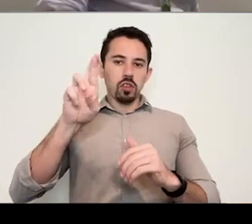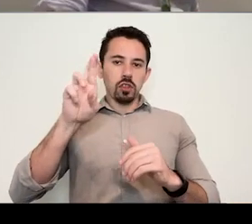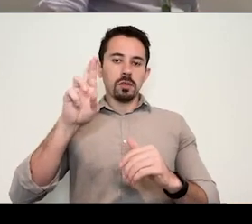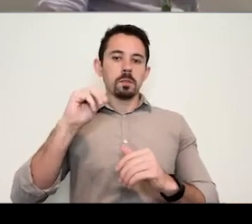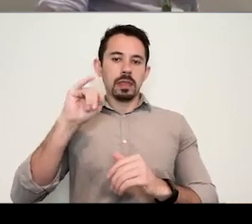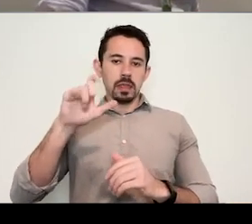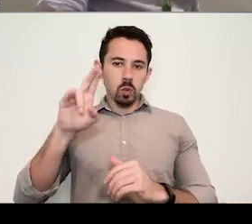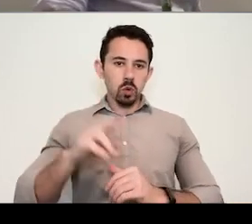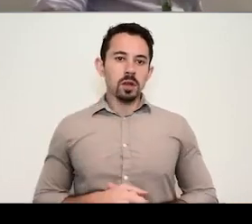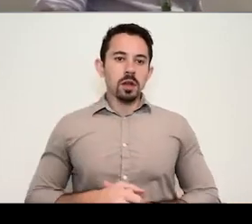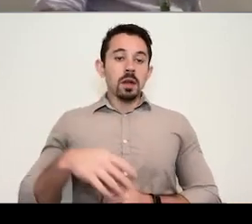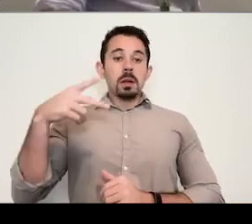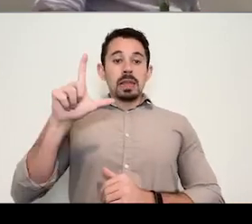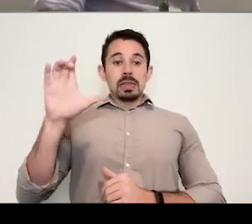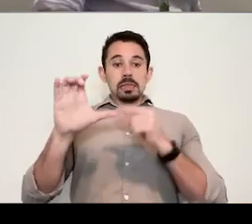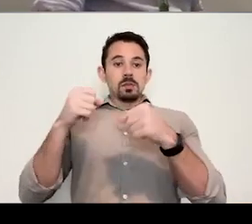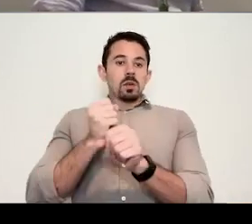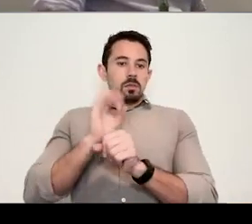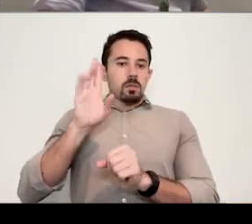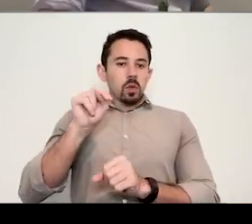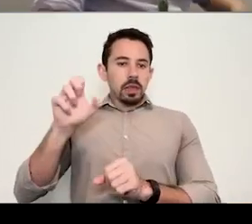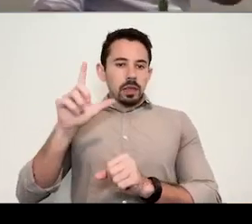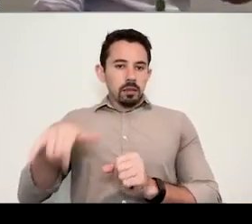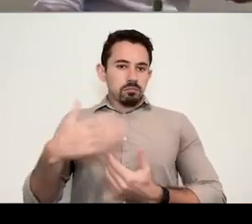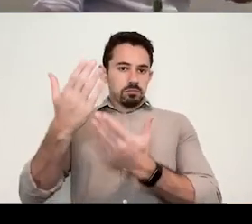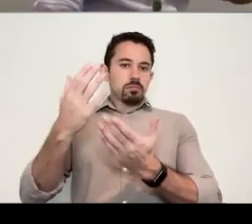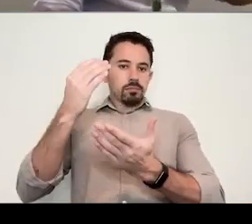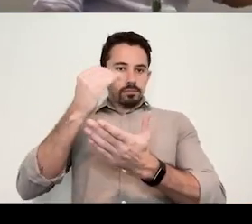forms a funnel and it's proposed to draw the Pel polysaccharide to its